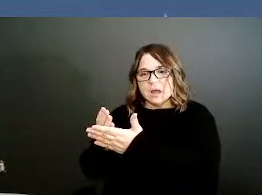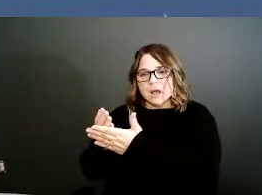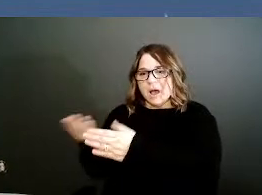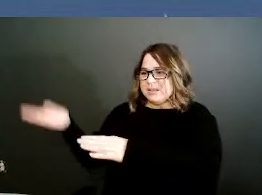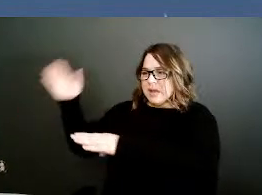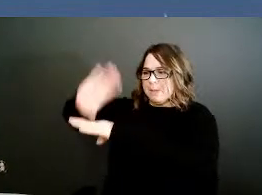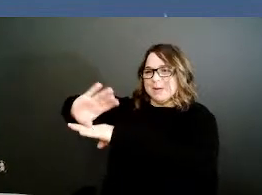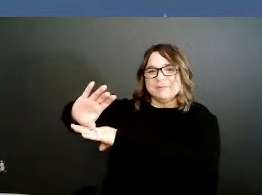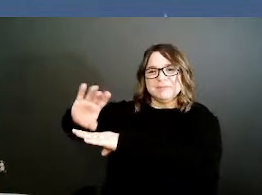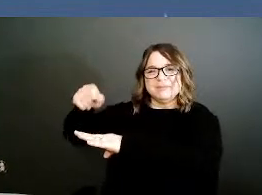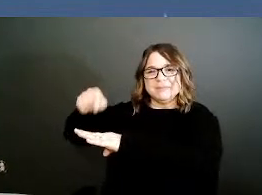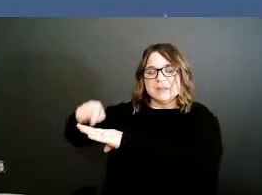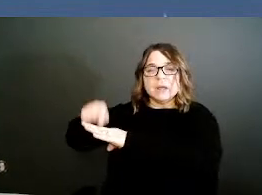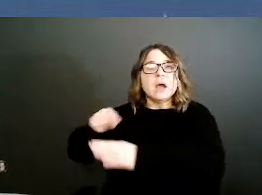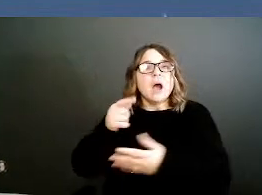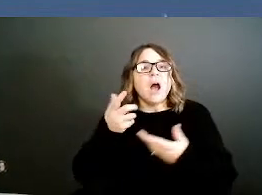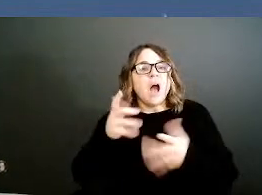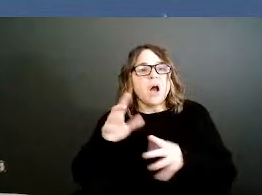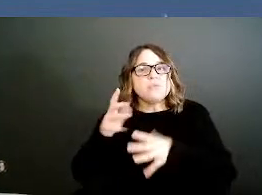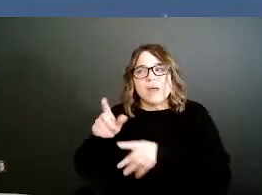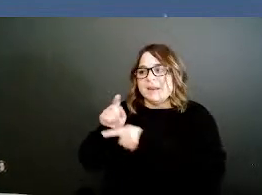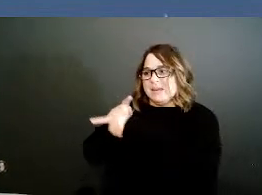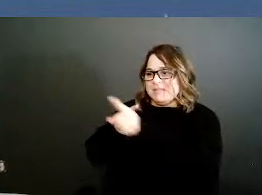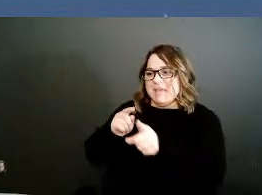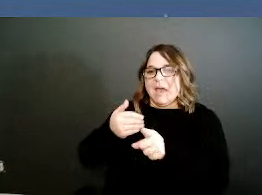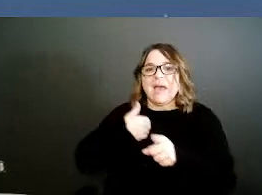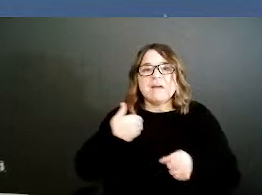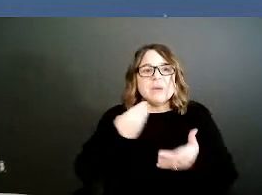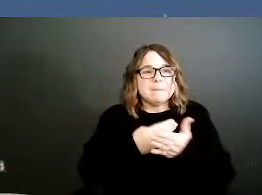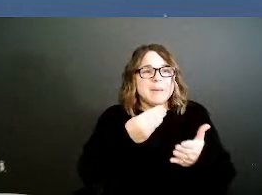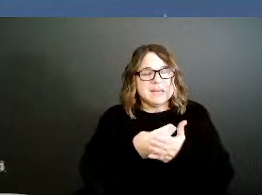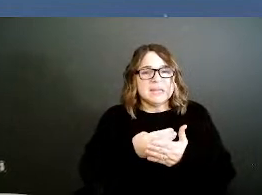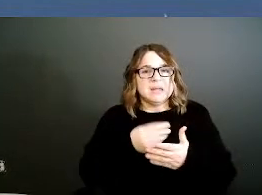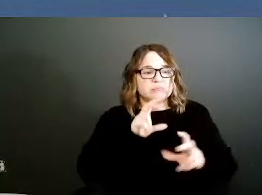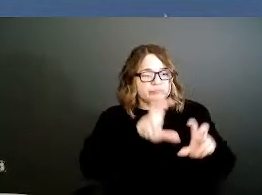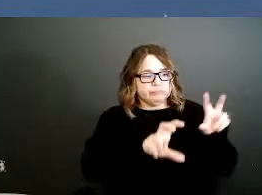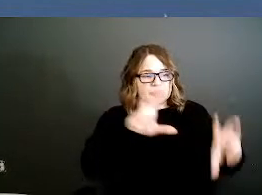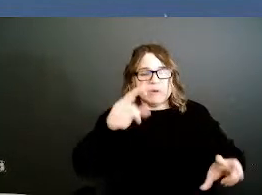PEOPLE CANNOT AFFORD TO HAND OVER AN ADDITIONAL $27 MILLION AND HAS